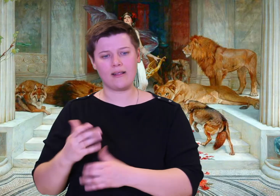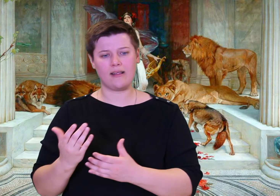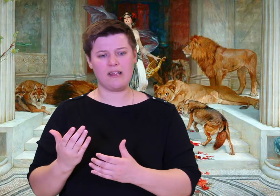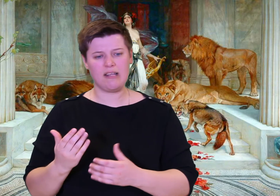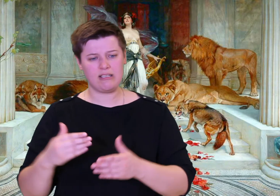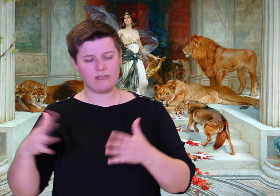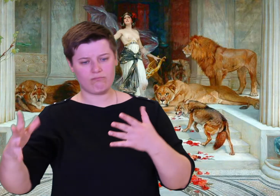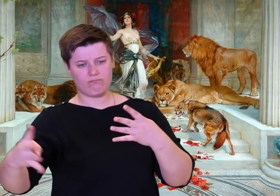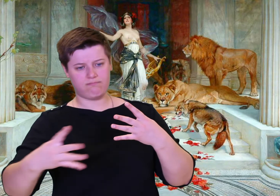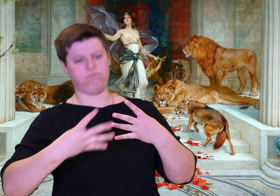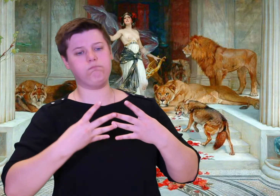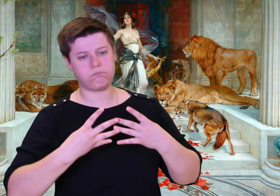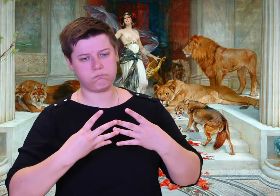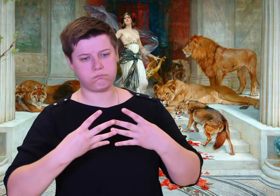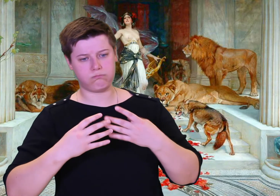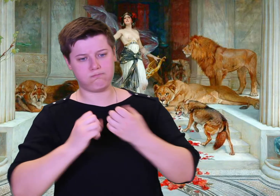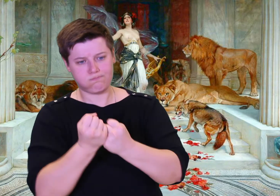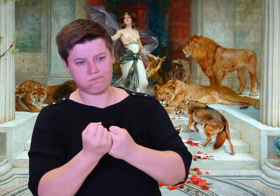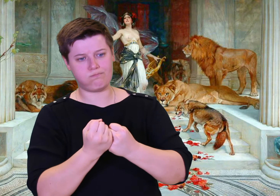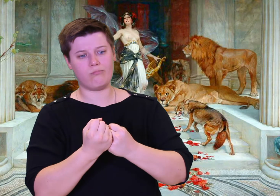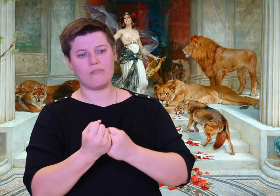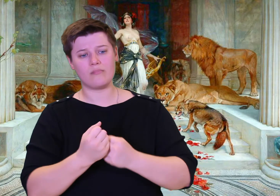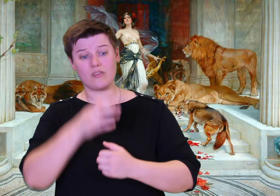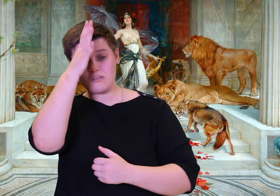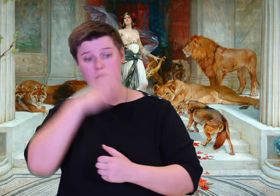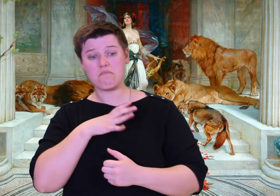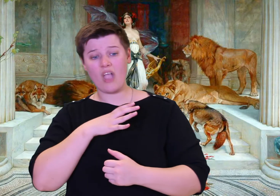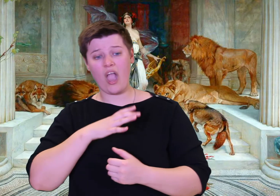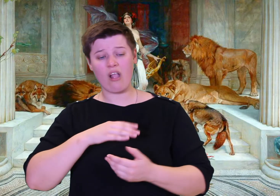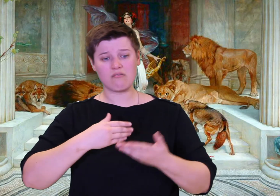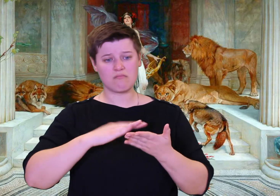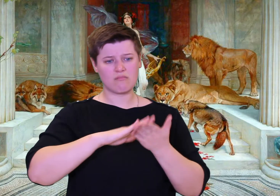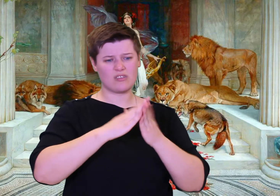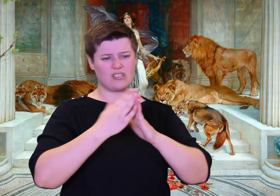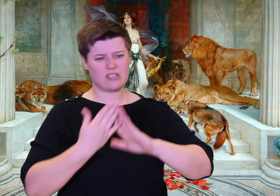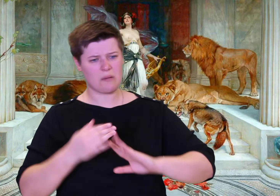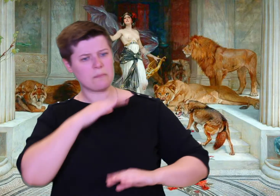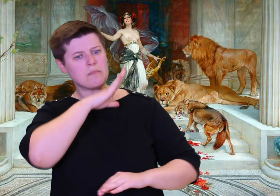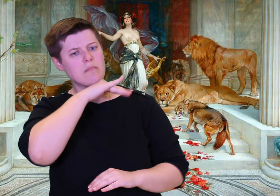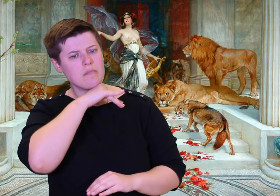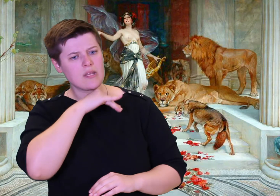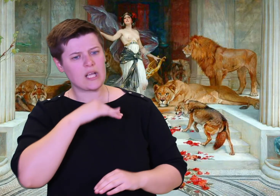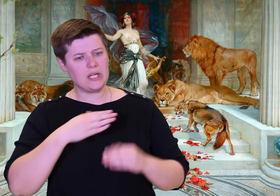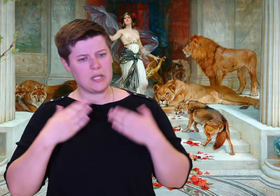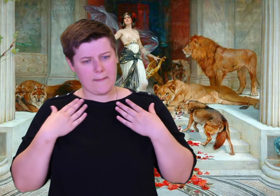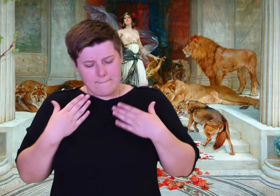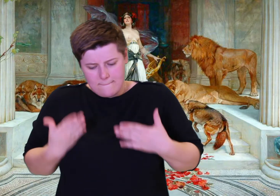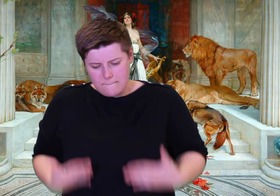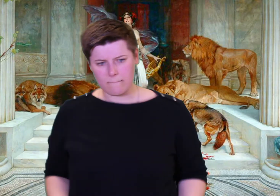They were turned to pigs in body and voice and hair; their minds remained the same.